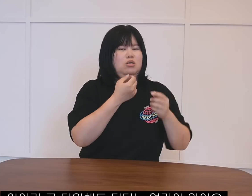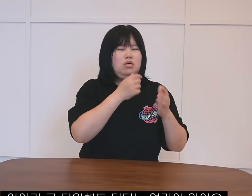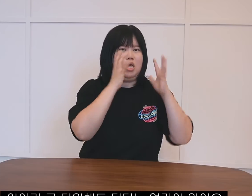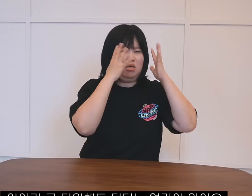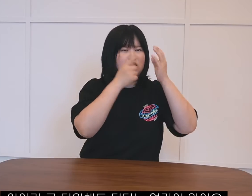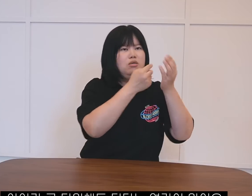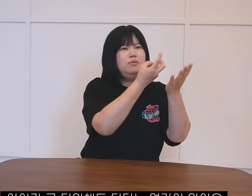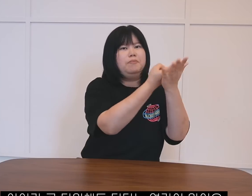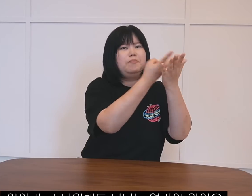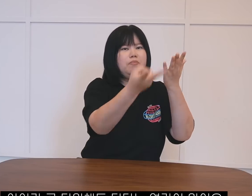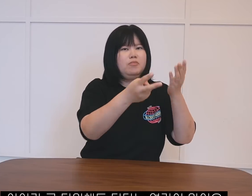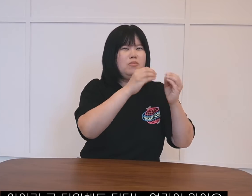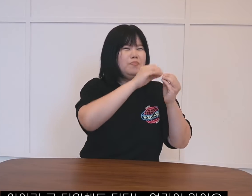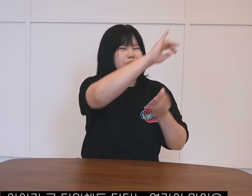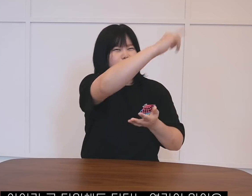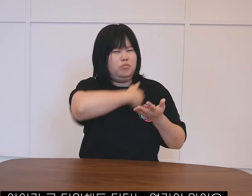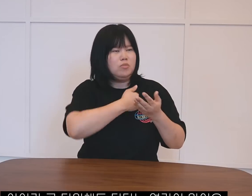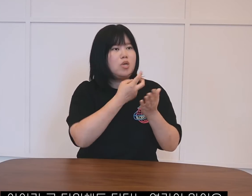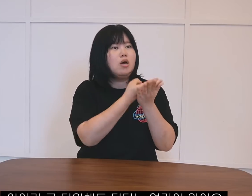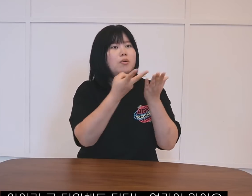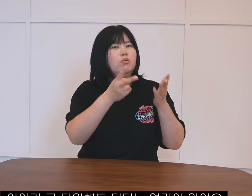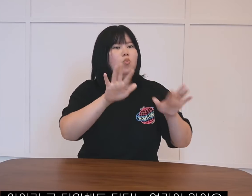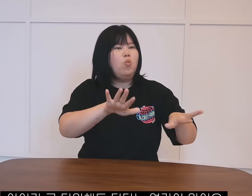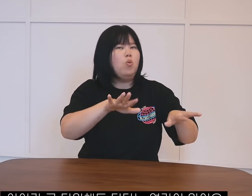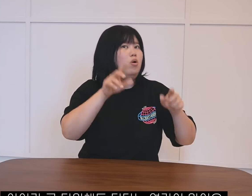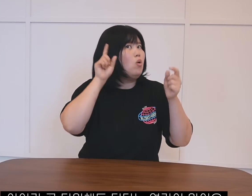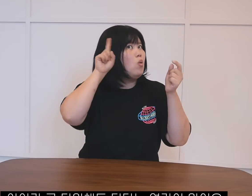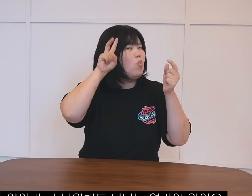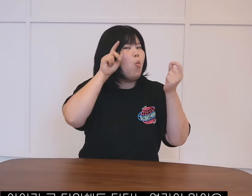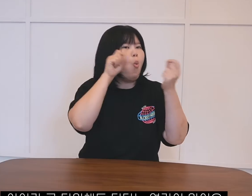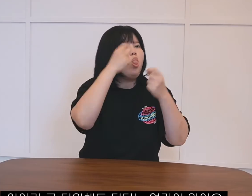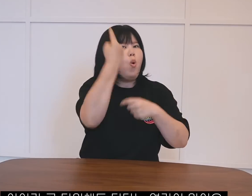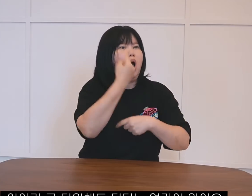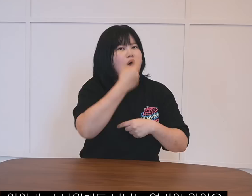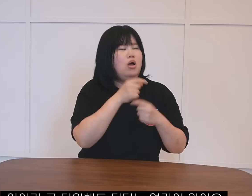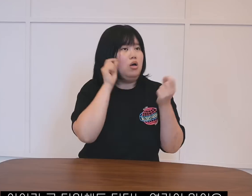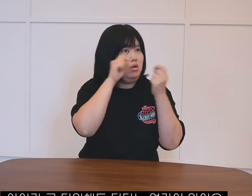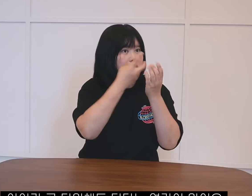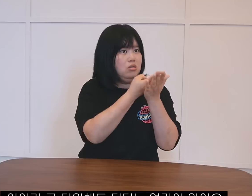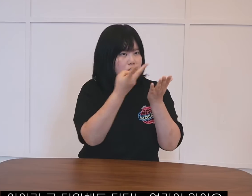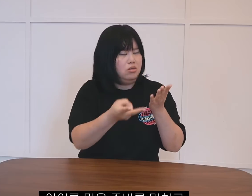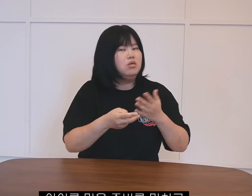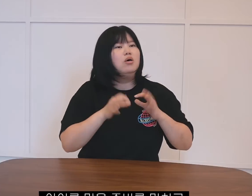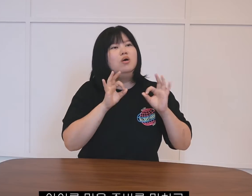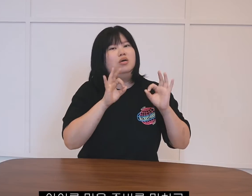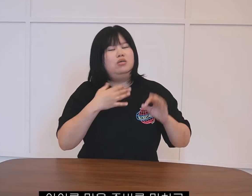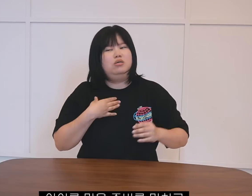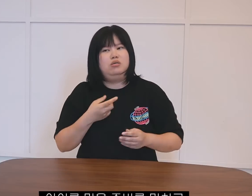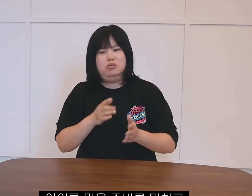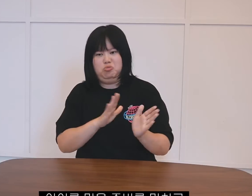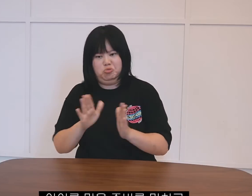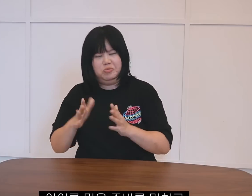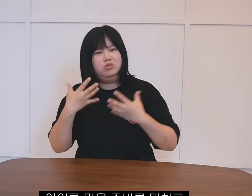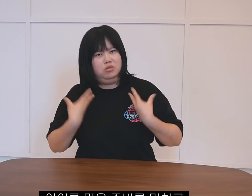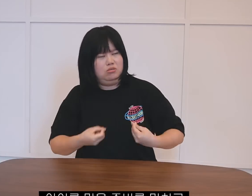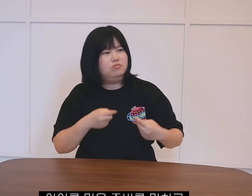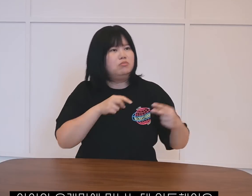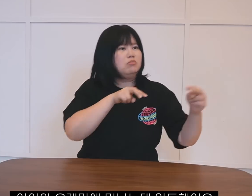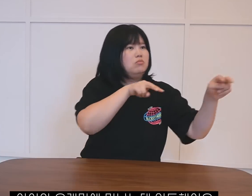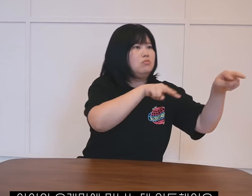I got a call saying that my child could be discharged soon. After getting ready to receive her child,